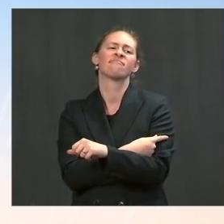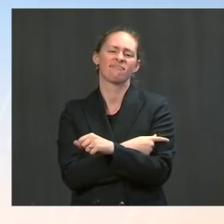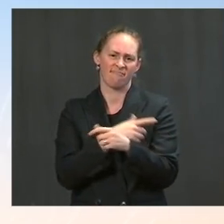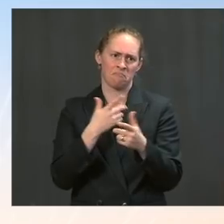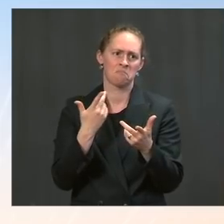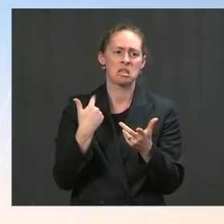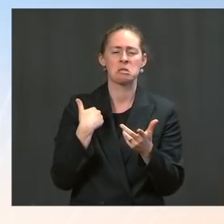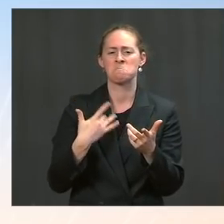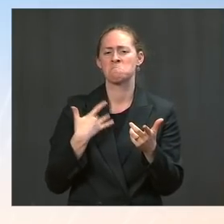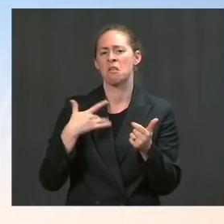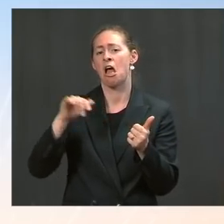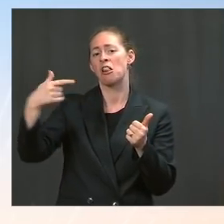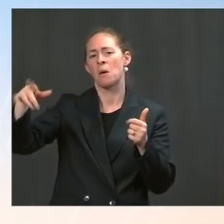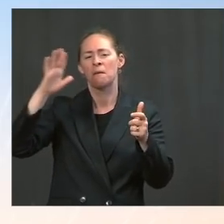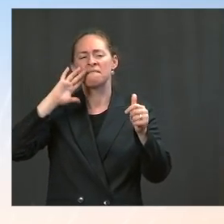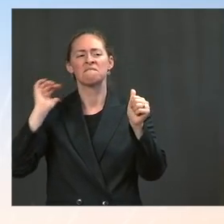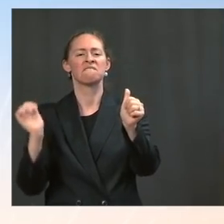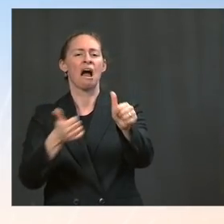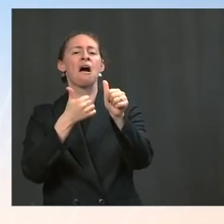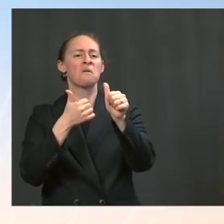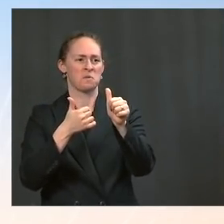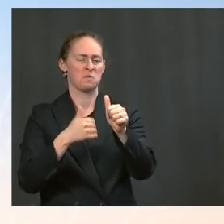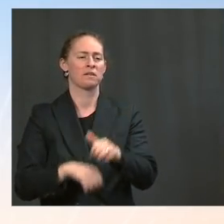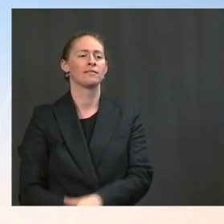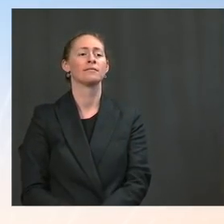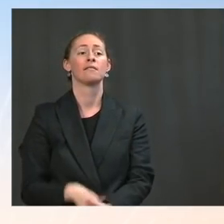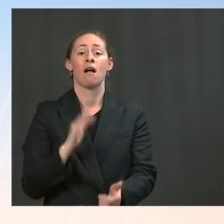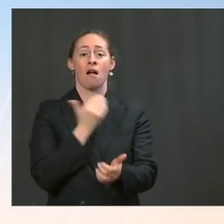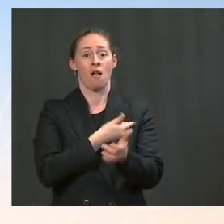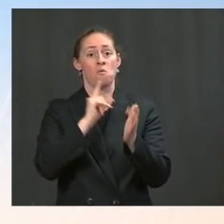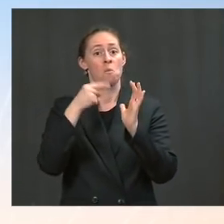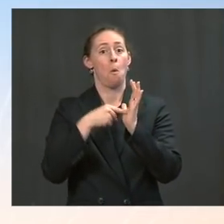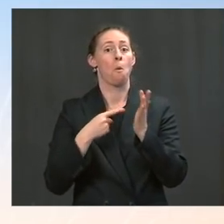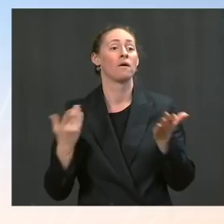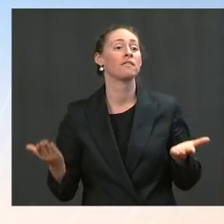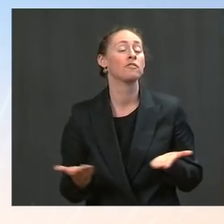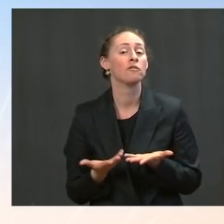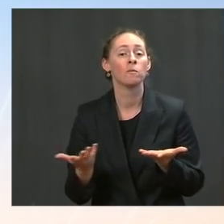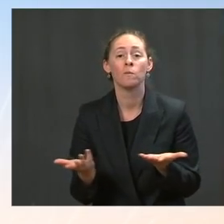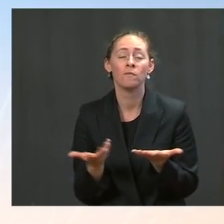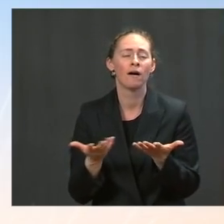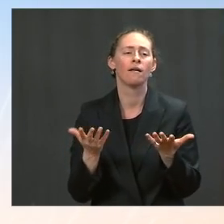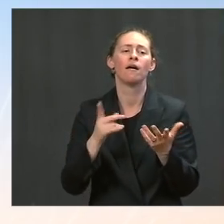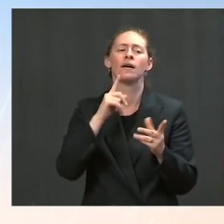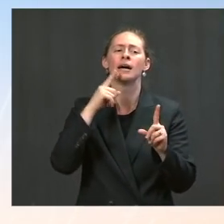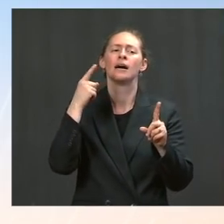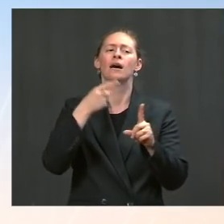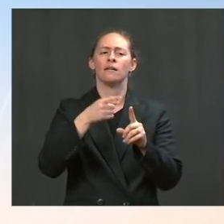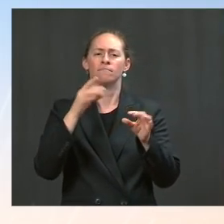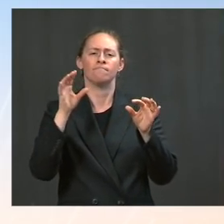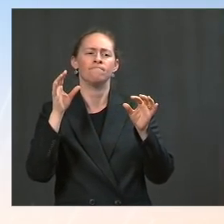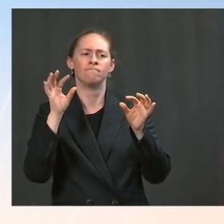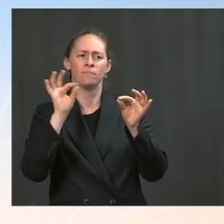But our role we're playing from here is continuing to go community by community, person to person,